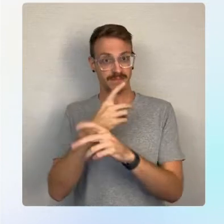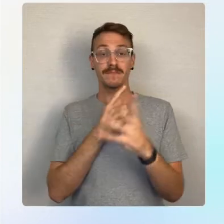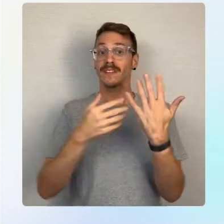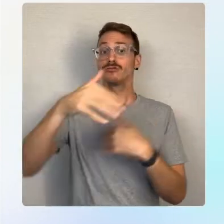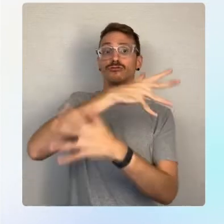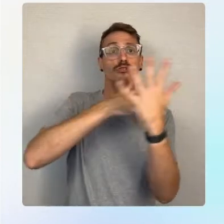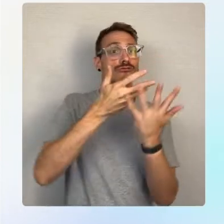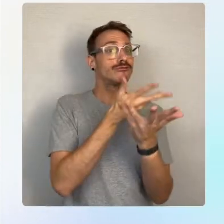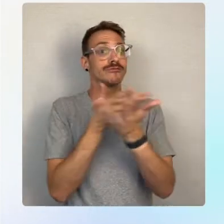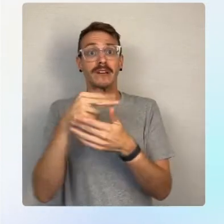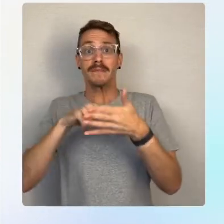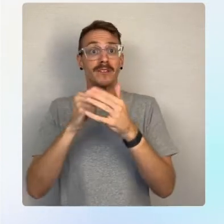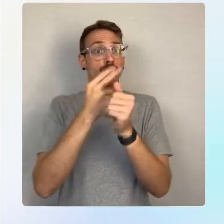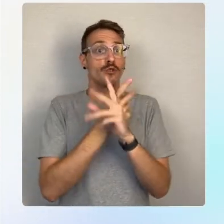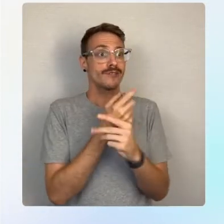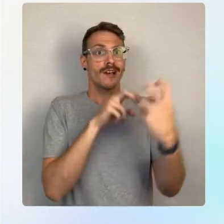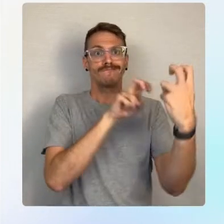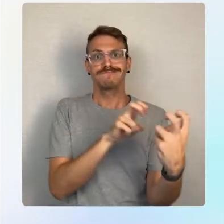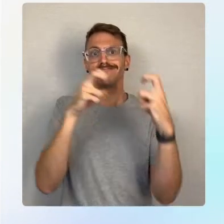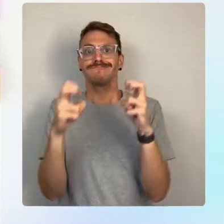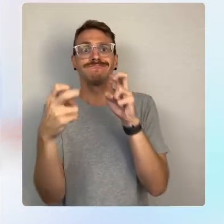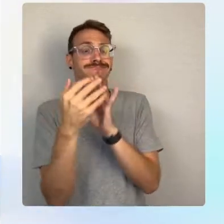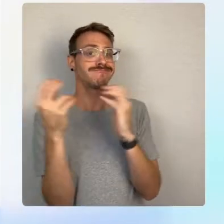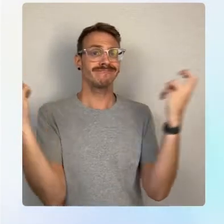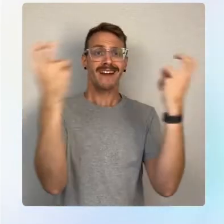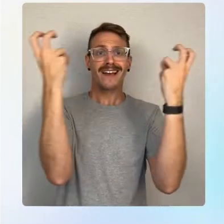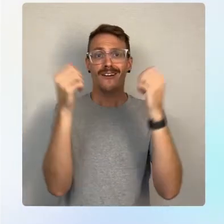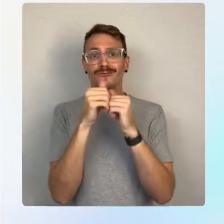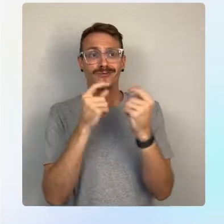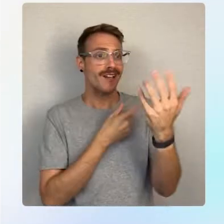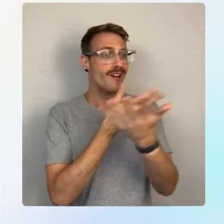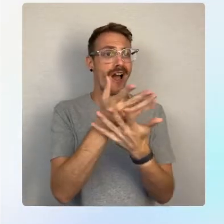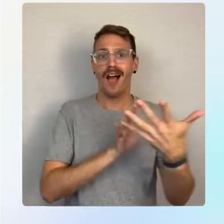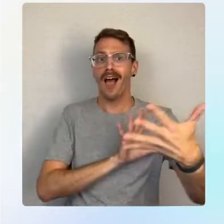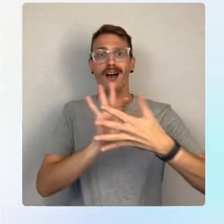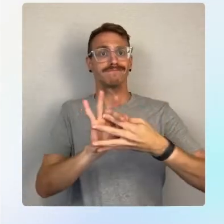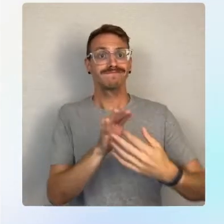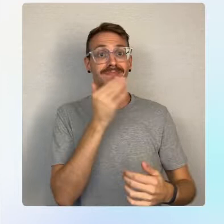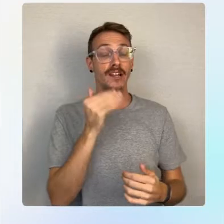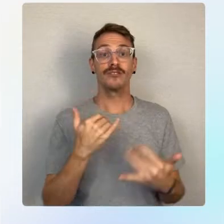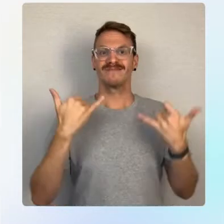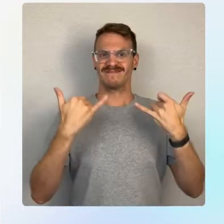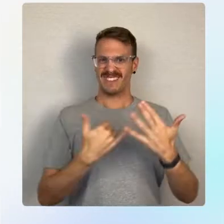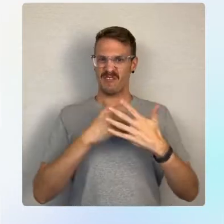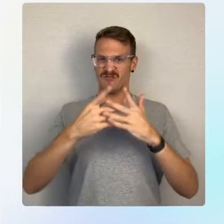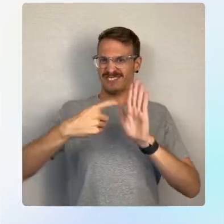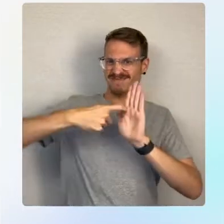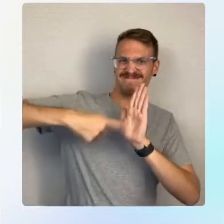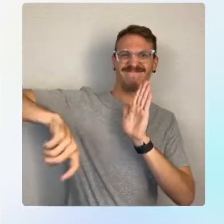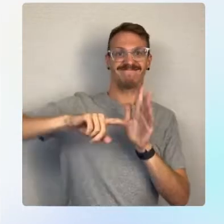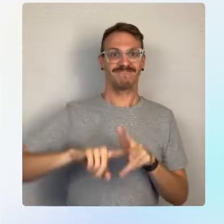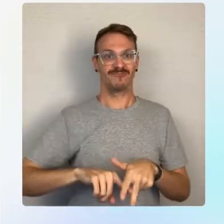and have meaningful social interactions with each other. We're just beginning to tap into fun, creative,